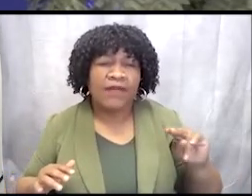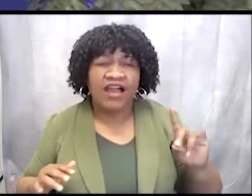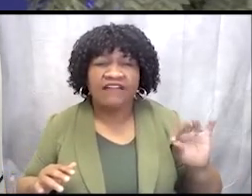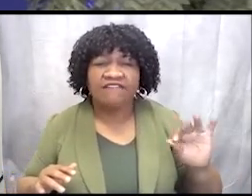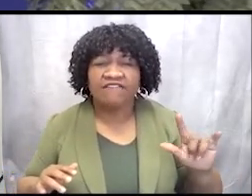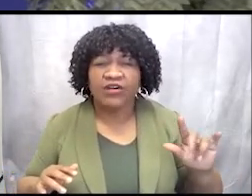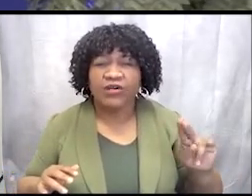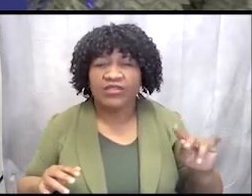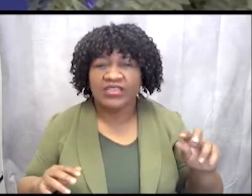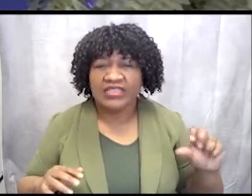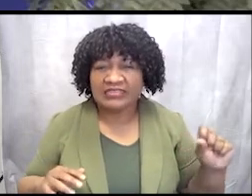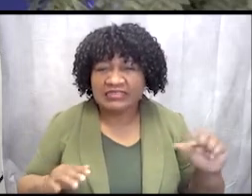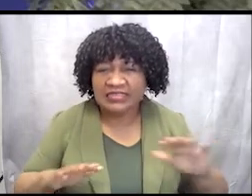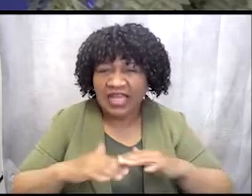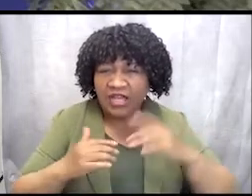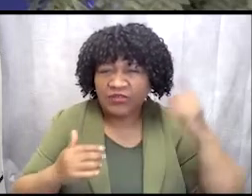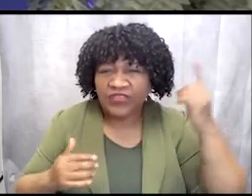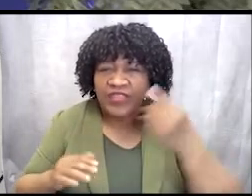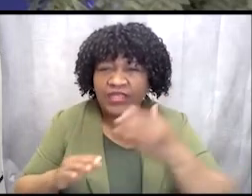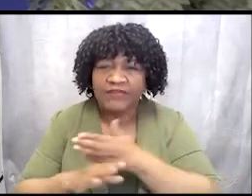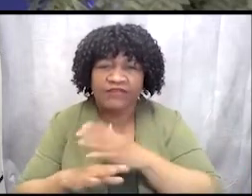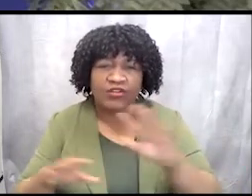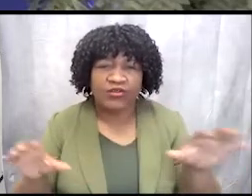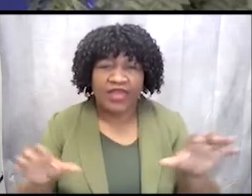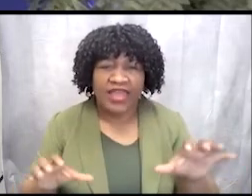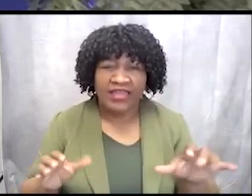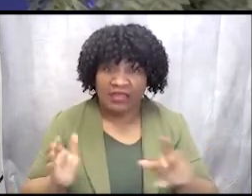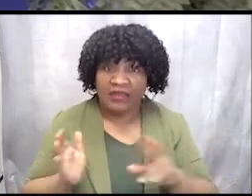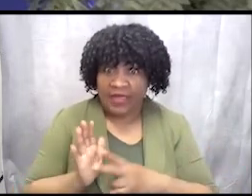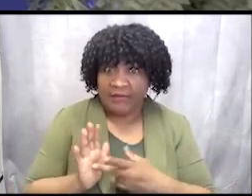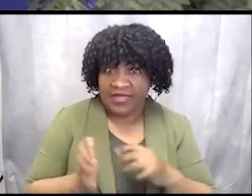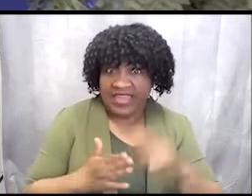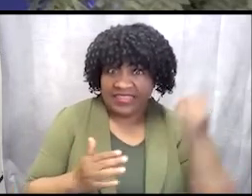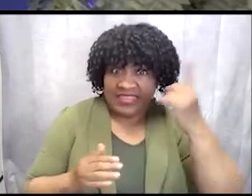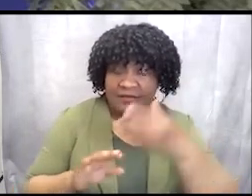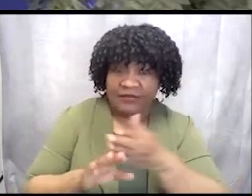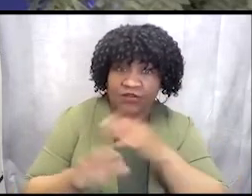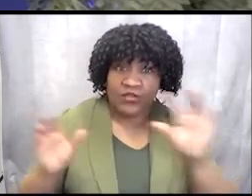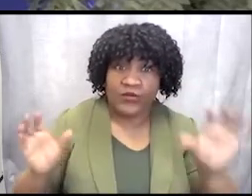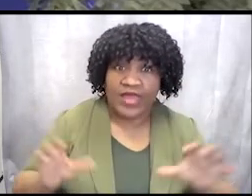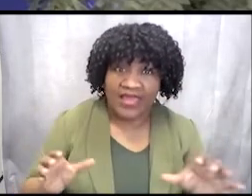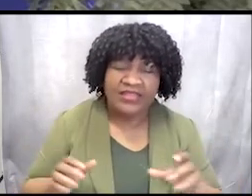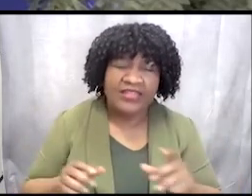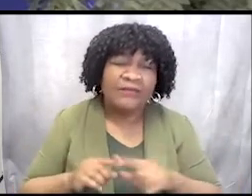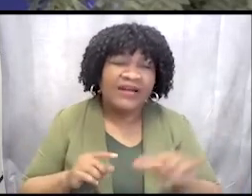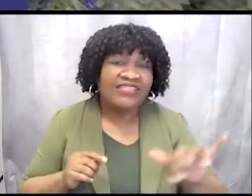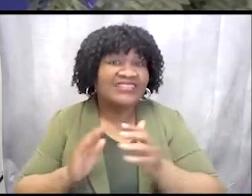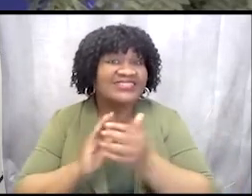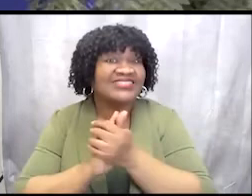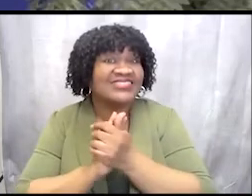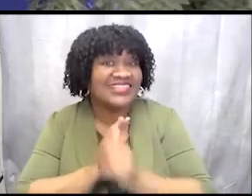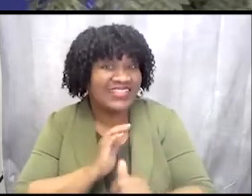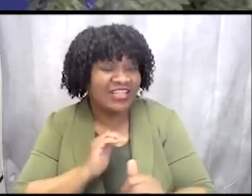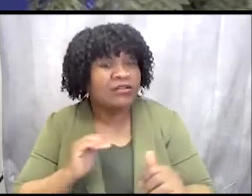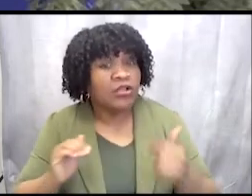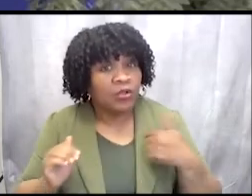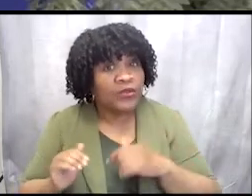how to settle, how to think before you act, because that's all it really means. But that's a skill that can be taught